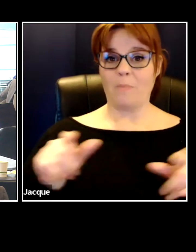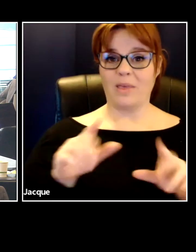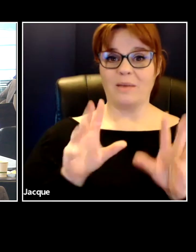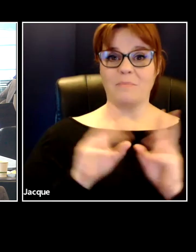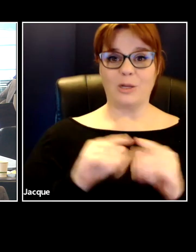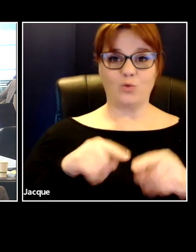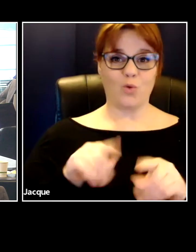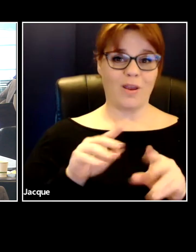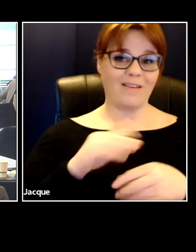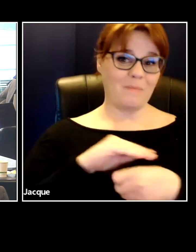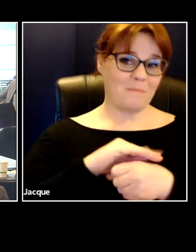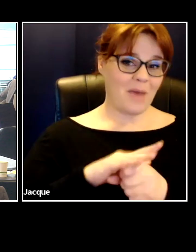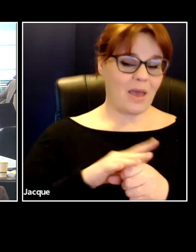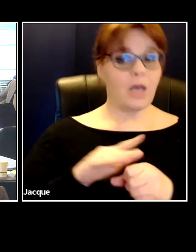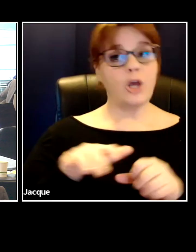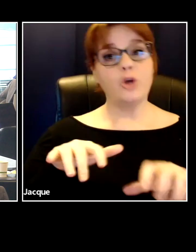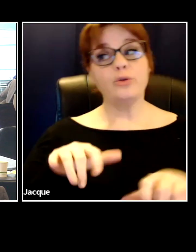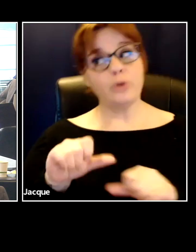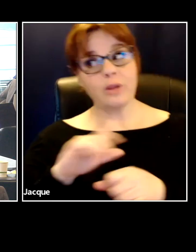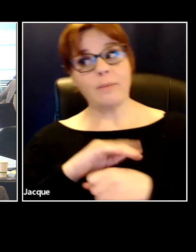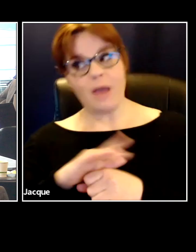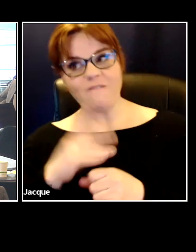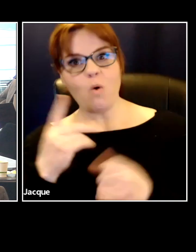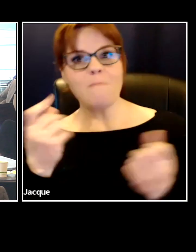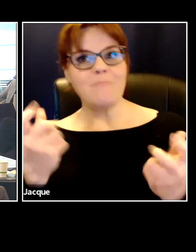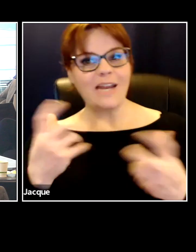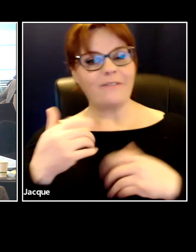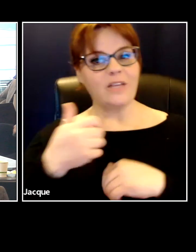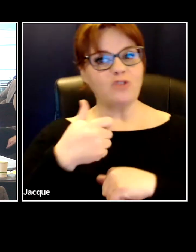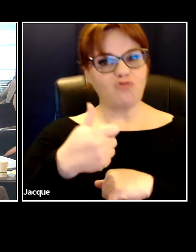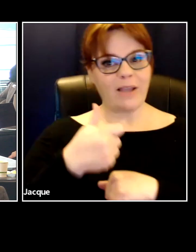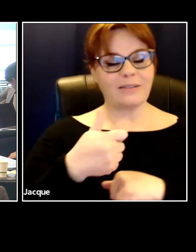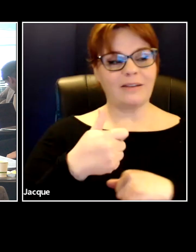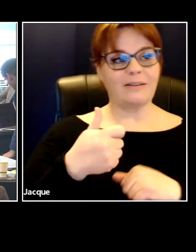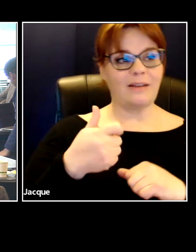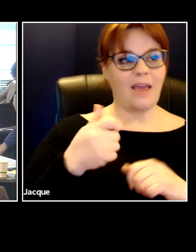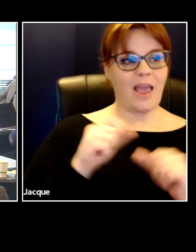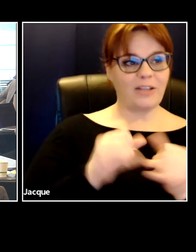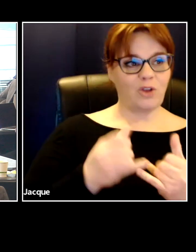it took a pandemic for a lot of these transit agencies and other agencies to realize it was